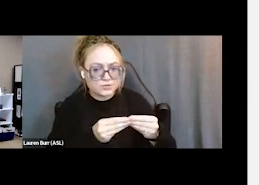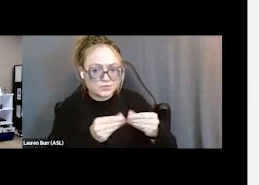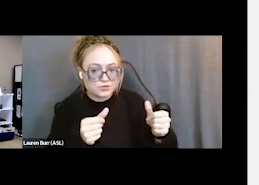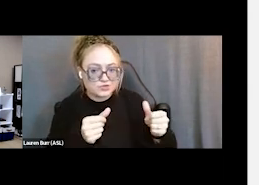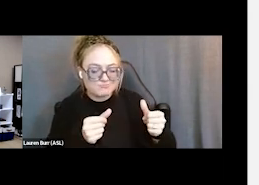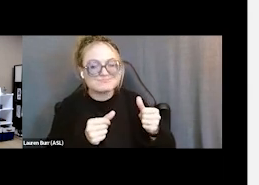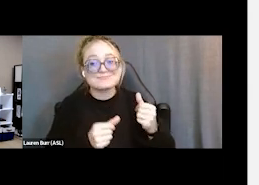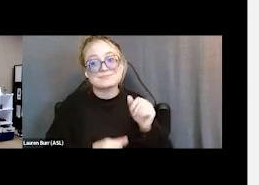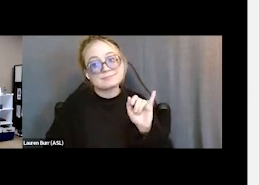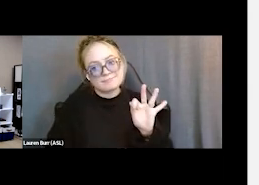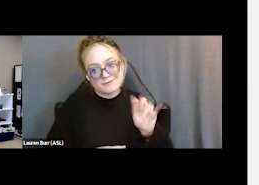If they're hungry, give them food.